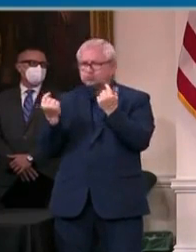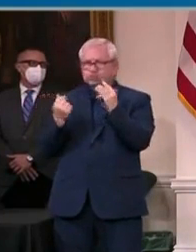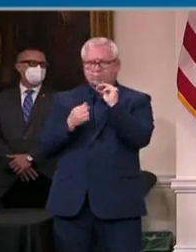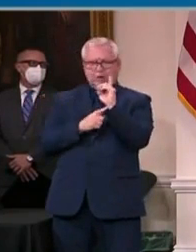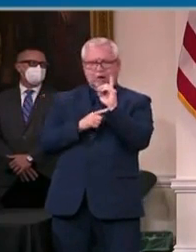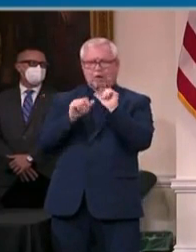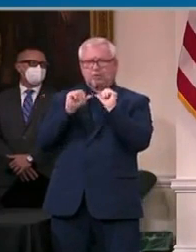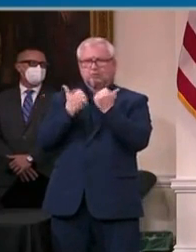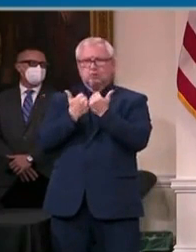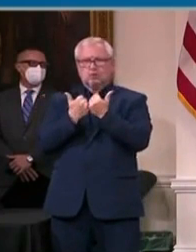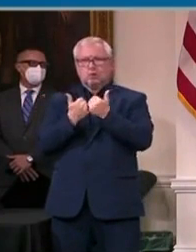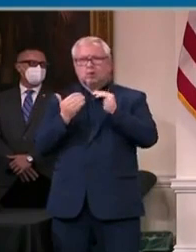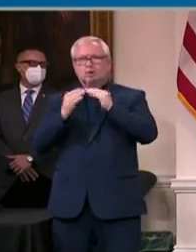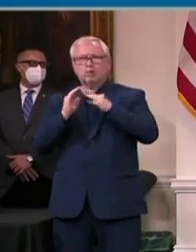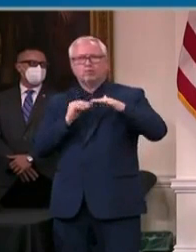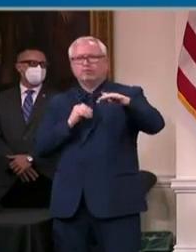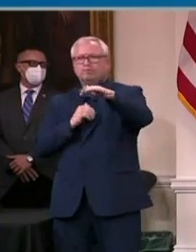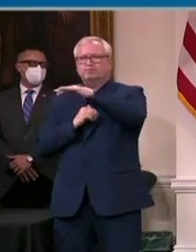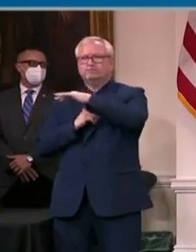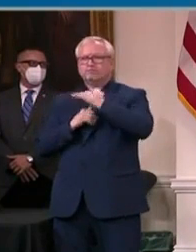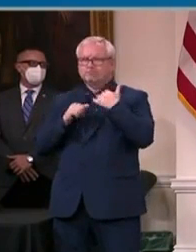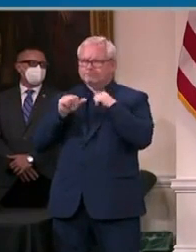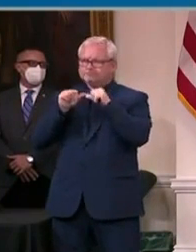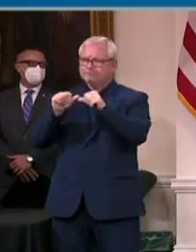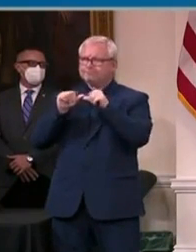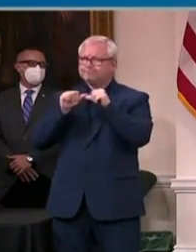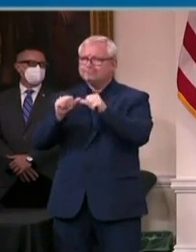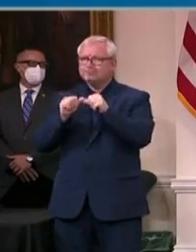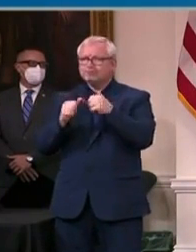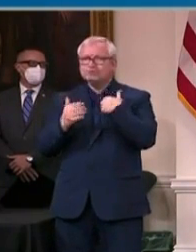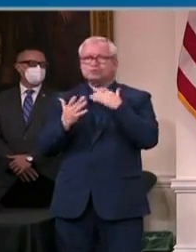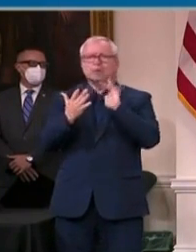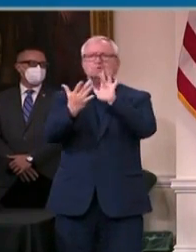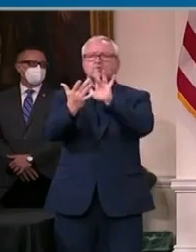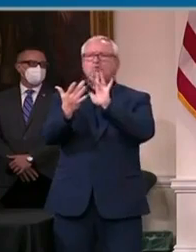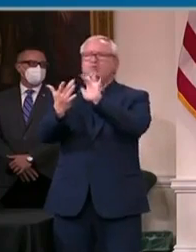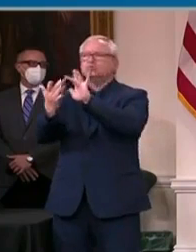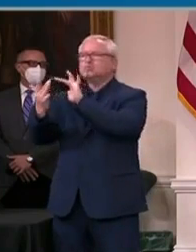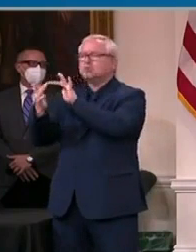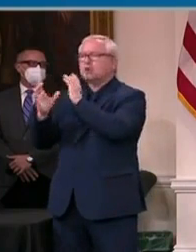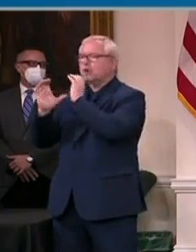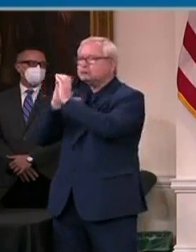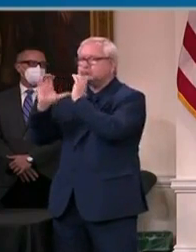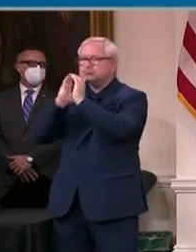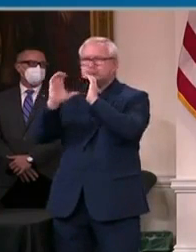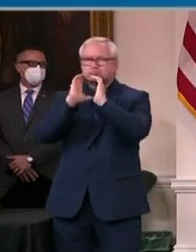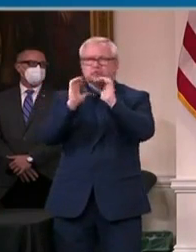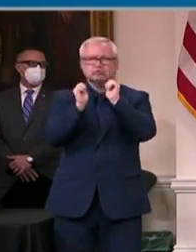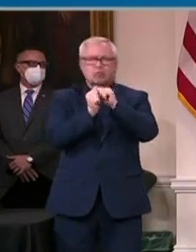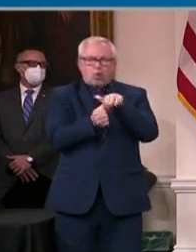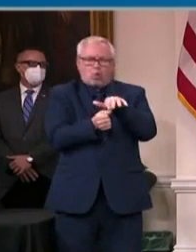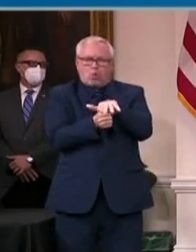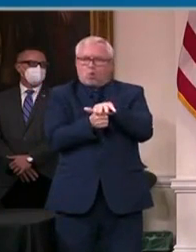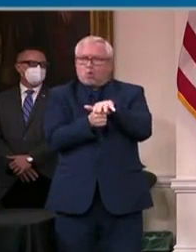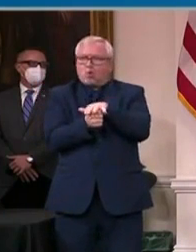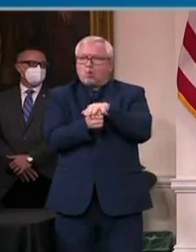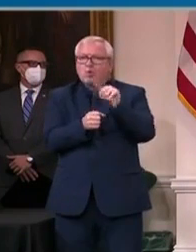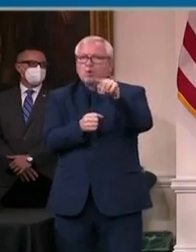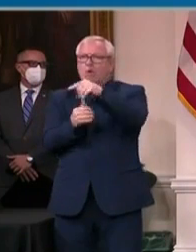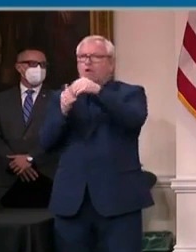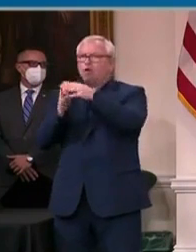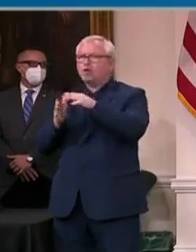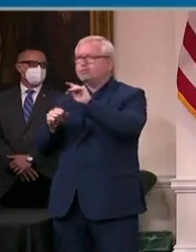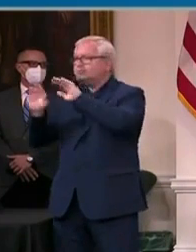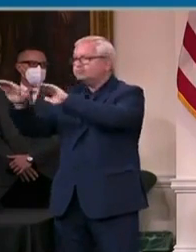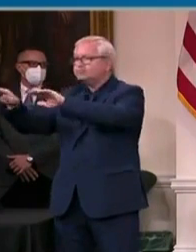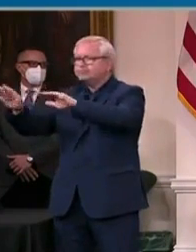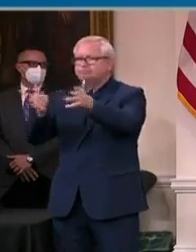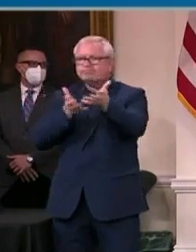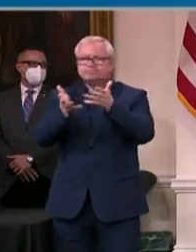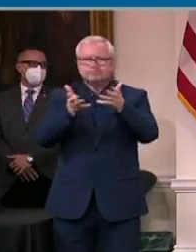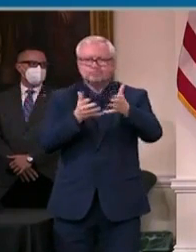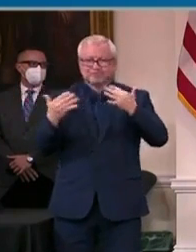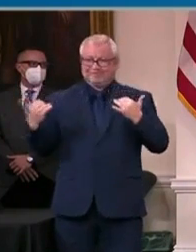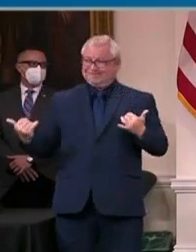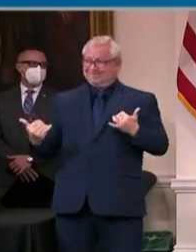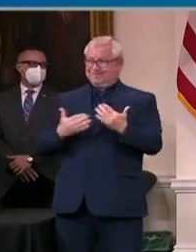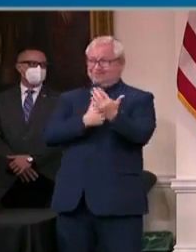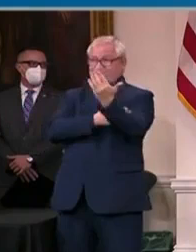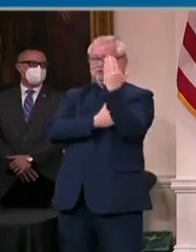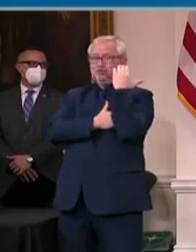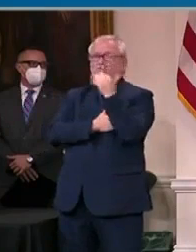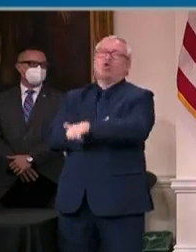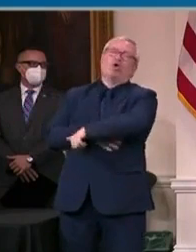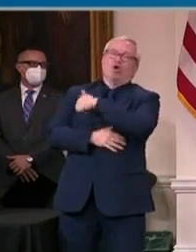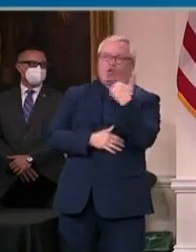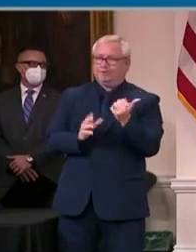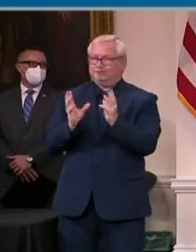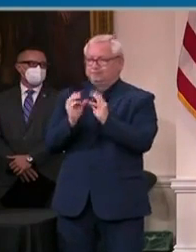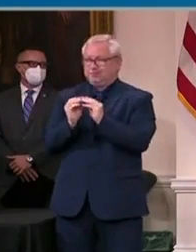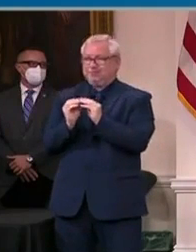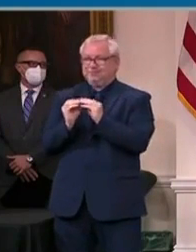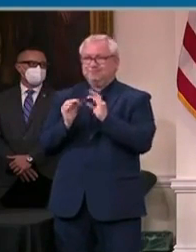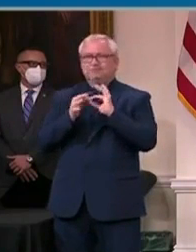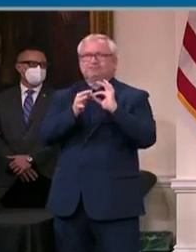WE HAD A DISCUSSION WITH THE LEADERSHIP OF MARYLAND ASSOCIATION OF COUNTIES AND MUNICIPAL LEAGUE AS WE CONTINUE OUR OUTREACH AND COMMUNICATION EFFORTS WITH LOCAL LEADERS.